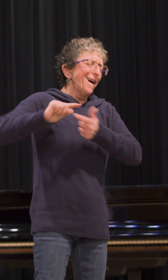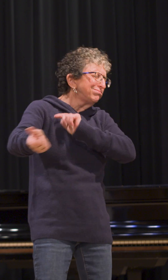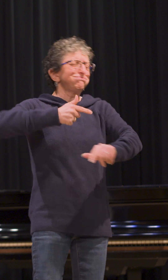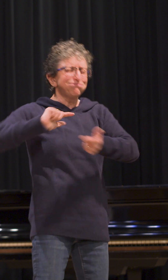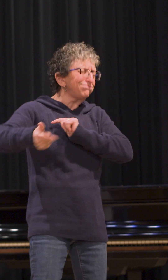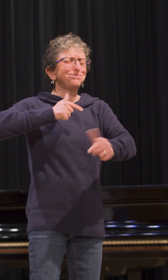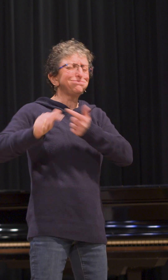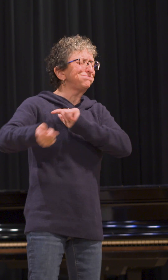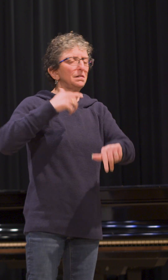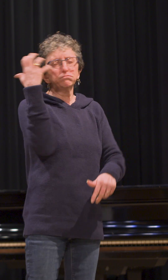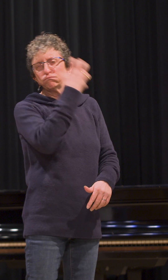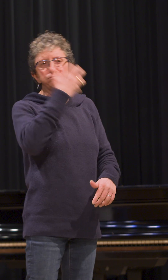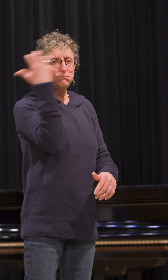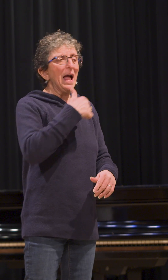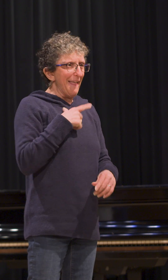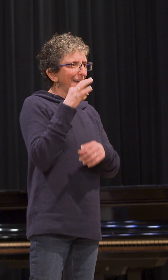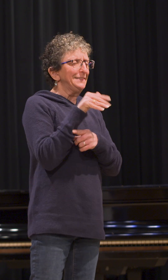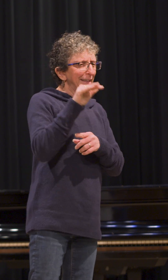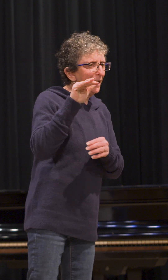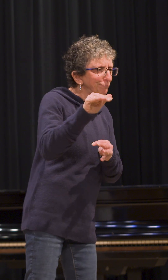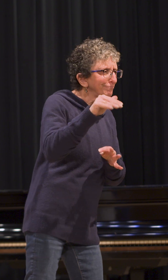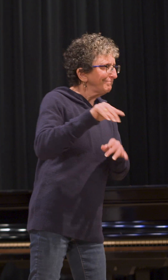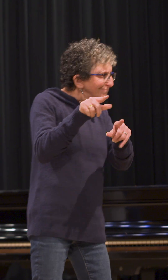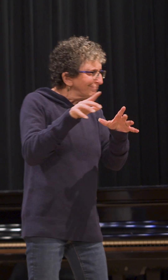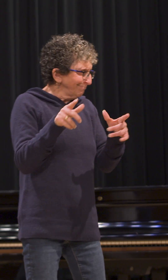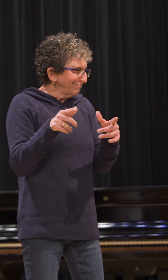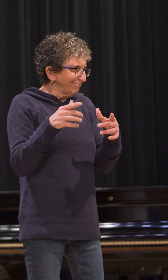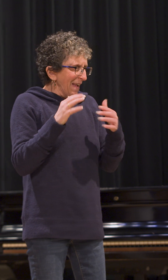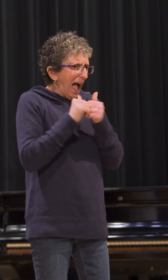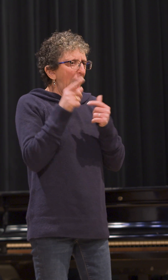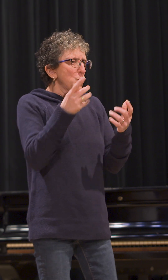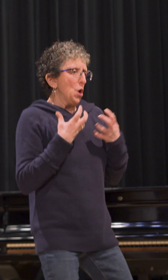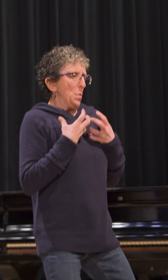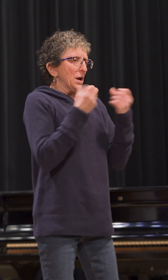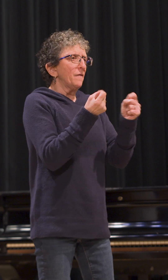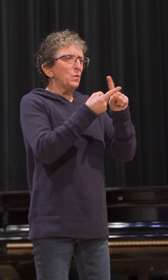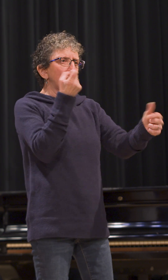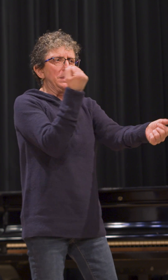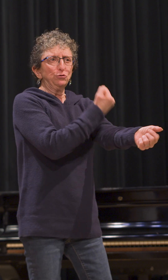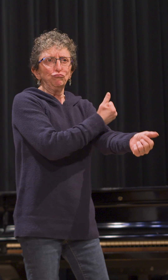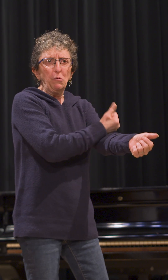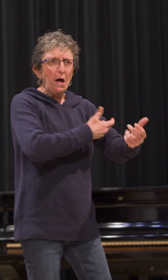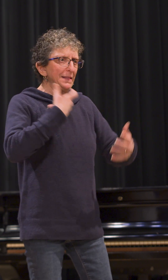So my sister and I are finally reconnecting. I'm learning that some of these things weren't true